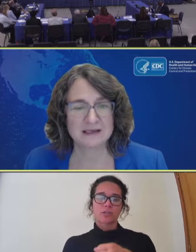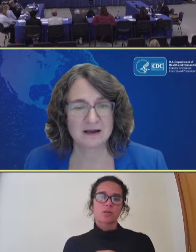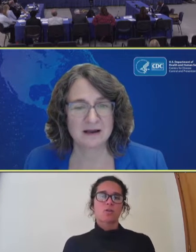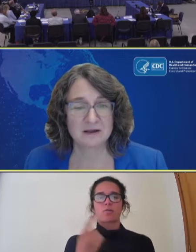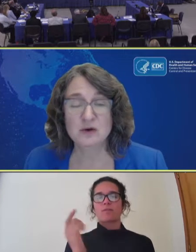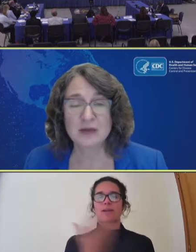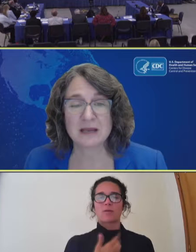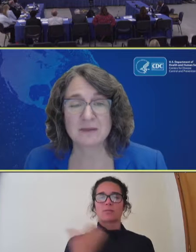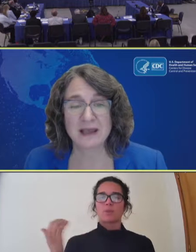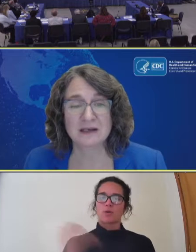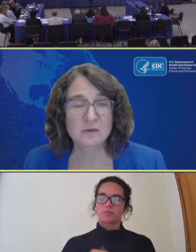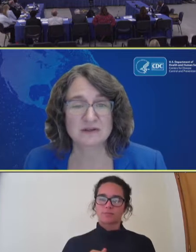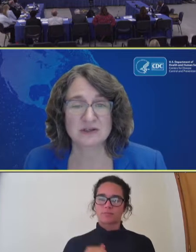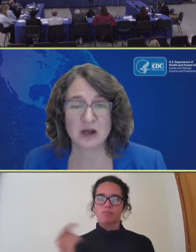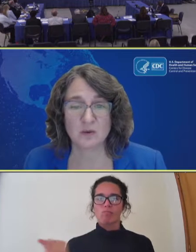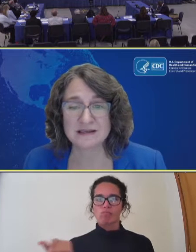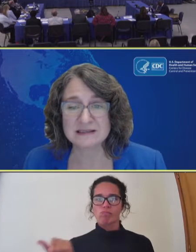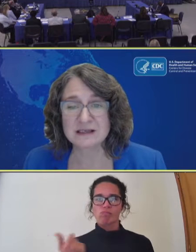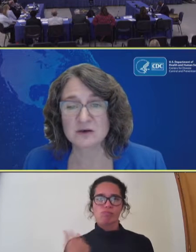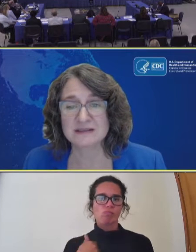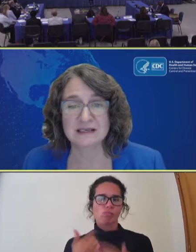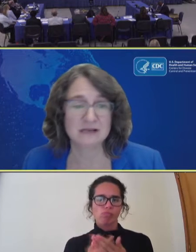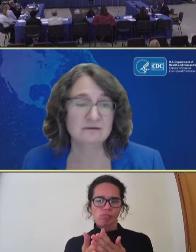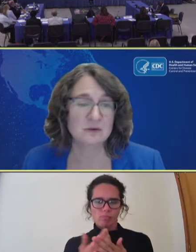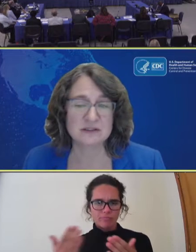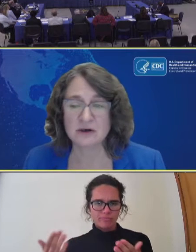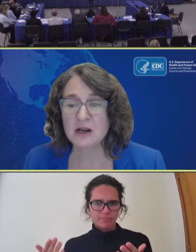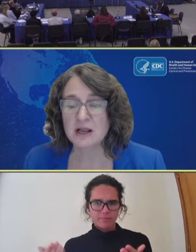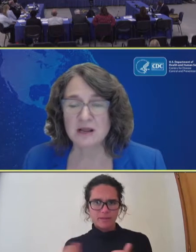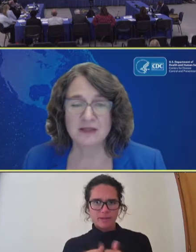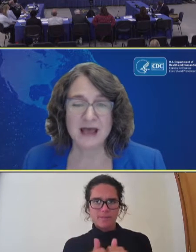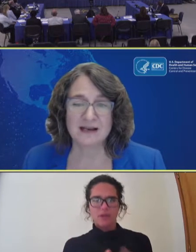has a new campaign with Dashaun Wesley, who is an influencer,